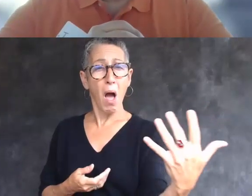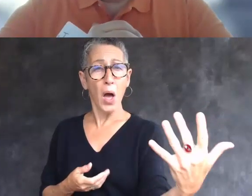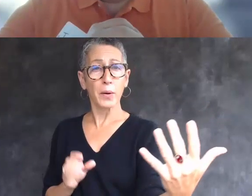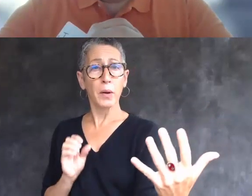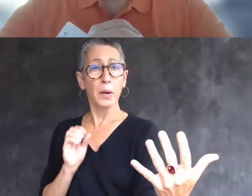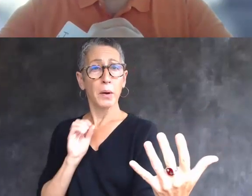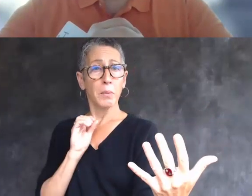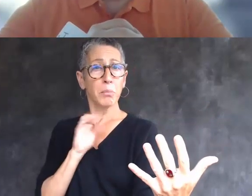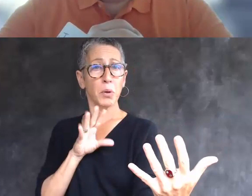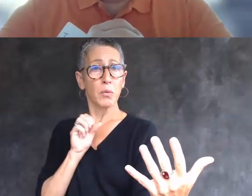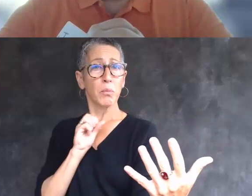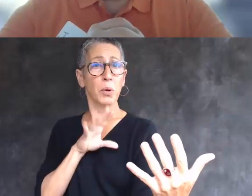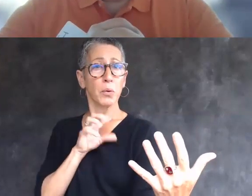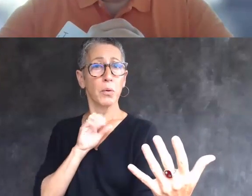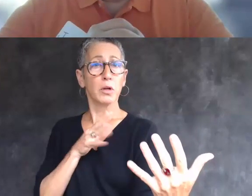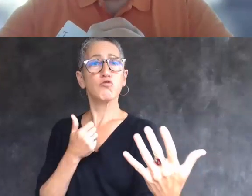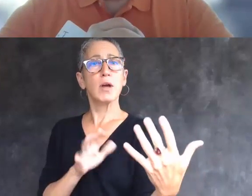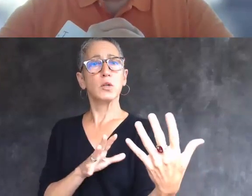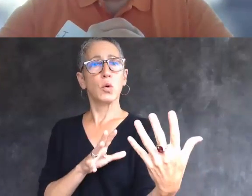ends.